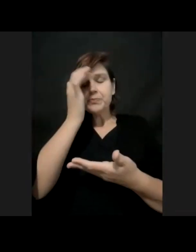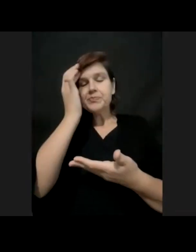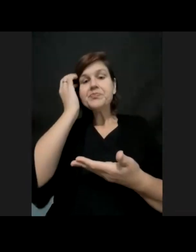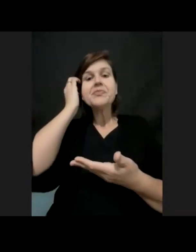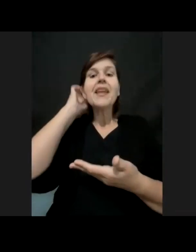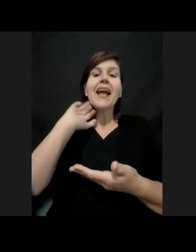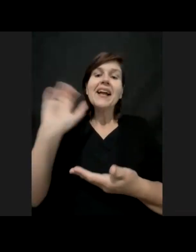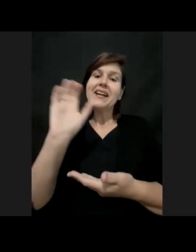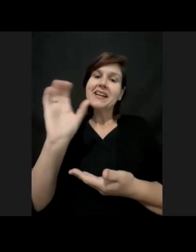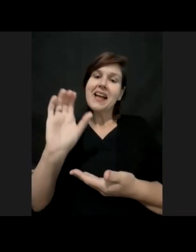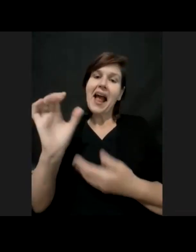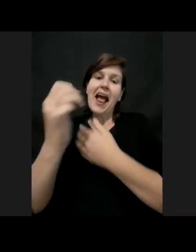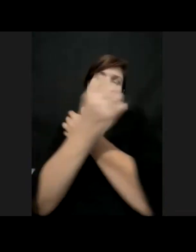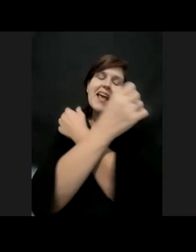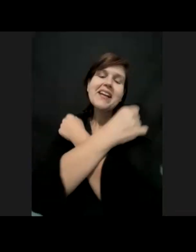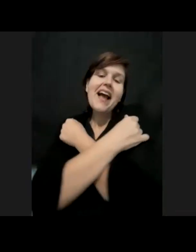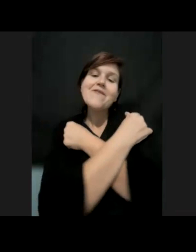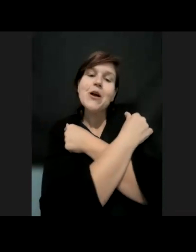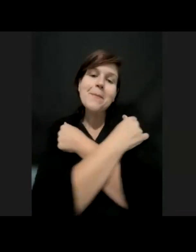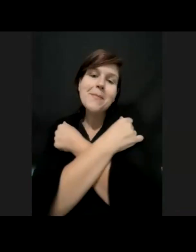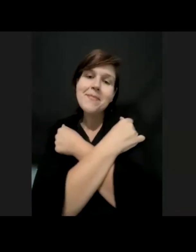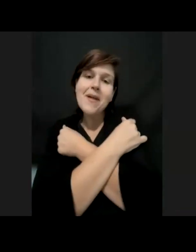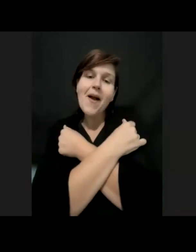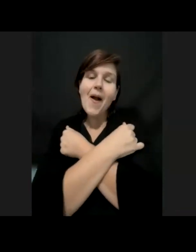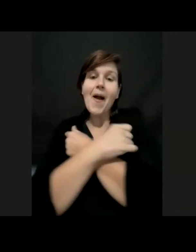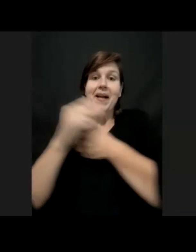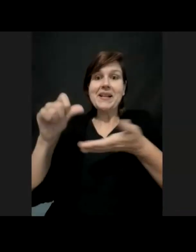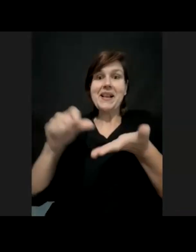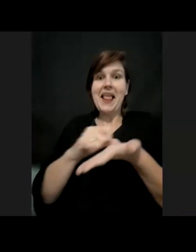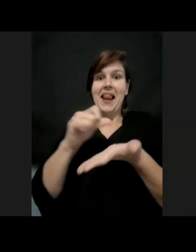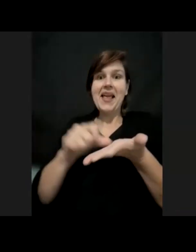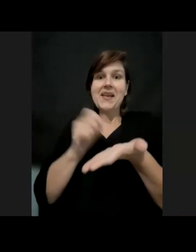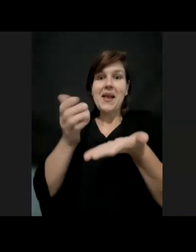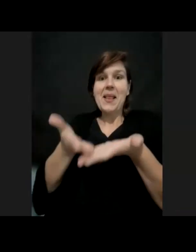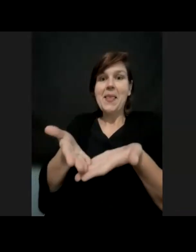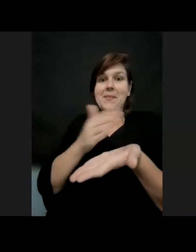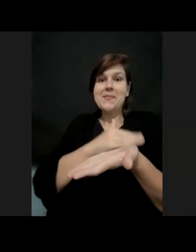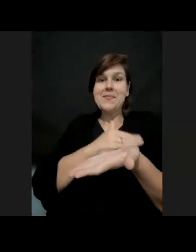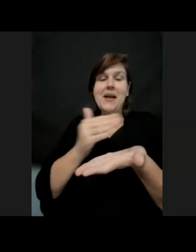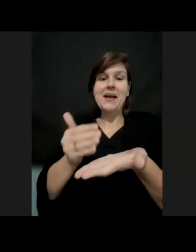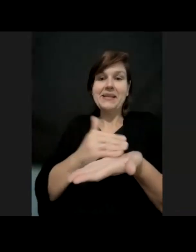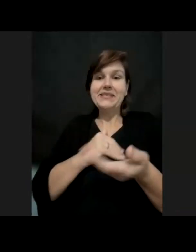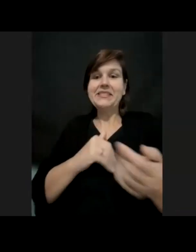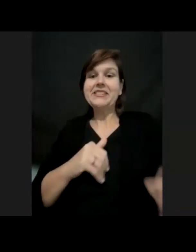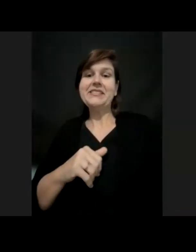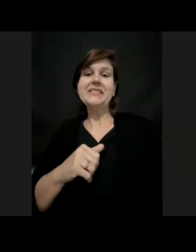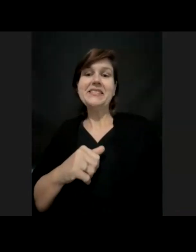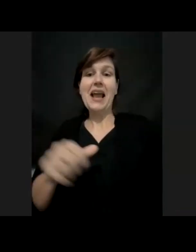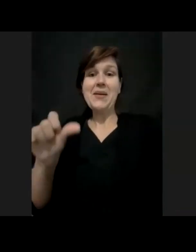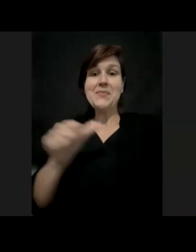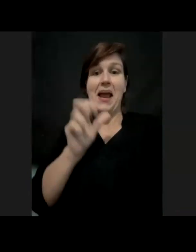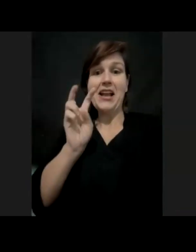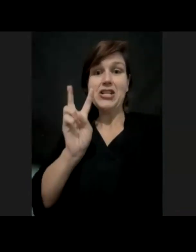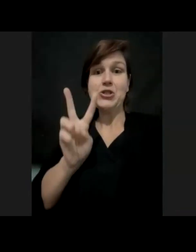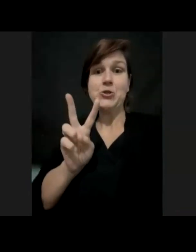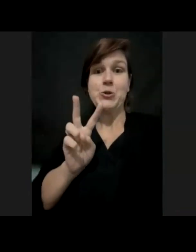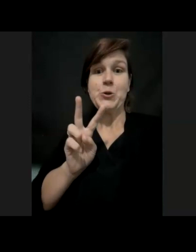Boys and girls, I've got to turn the page of our very big story book. I'm on page two now. Isn't that exciting?